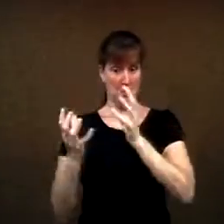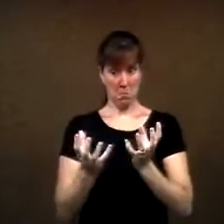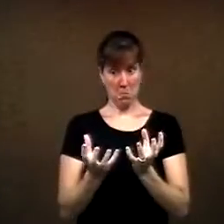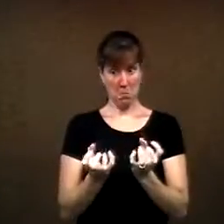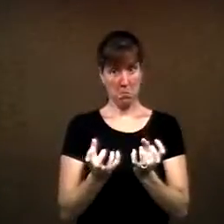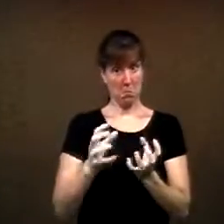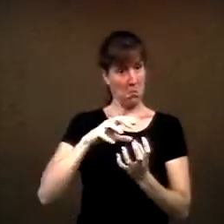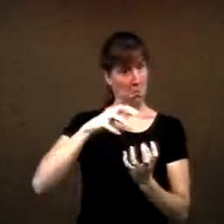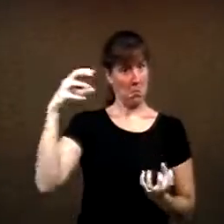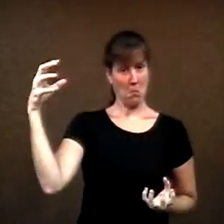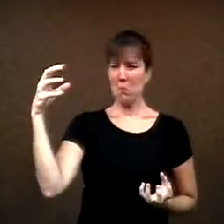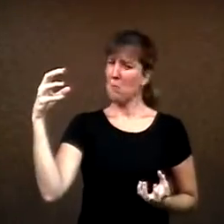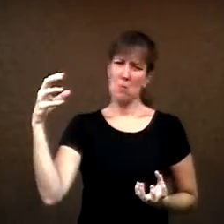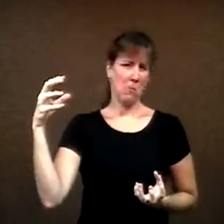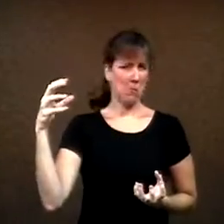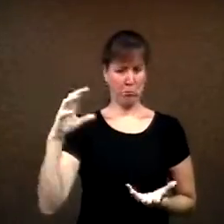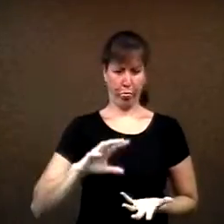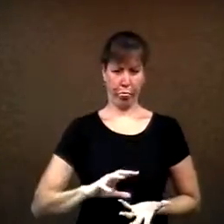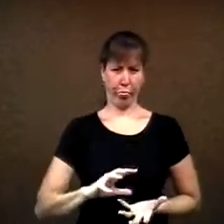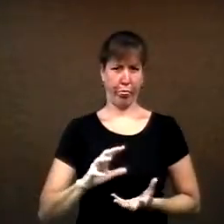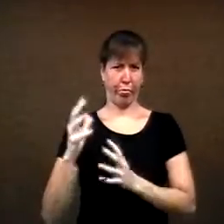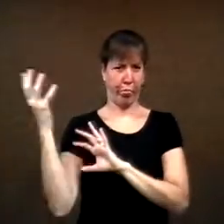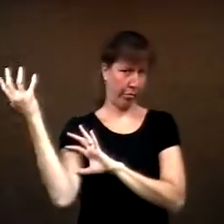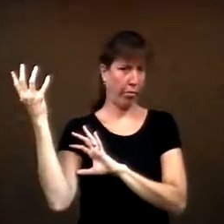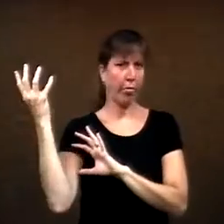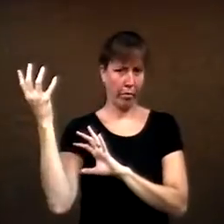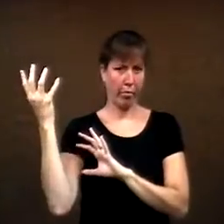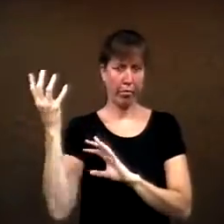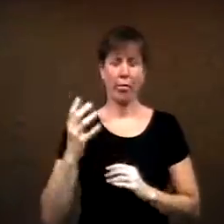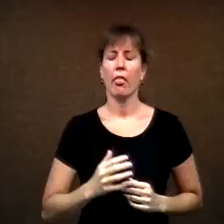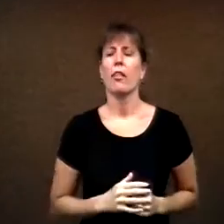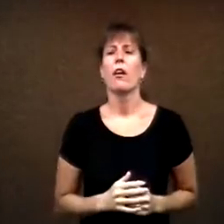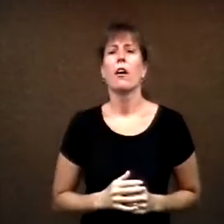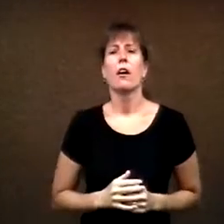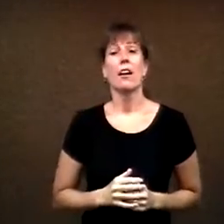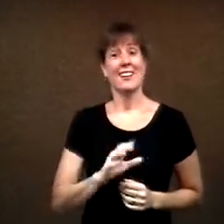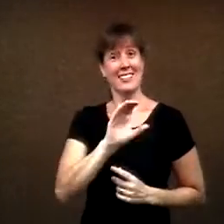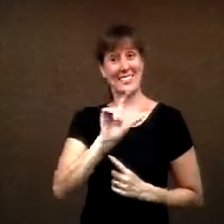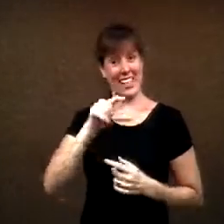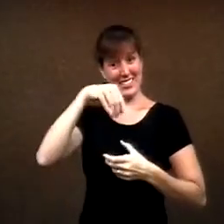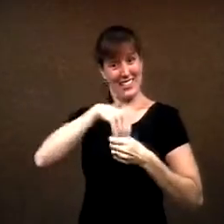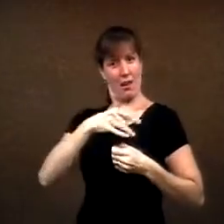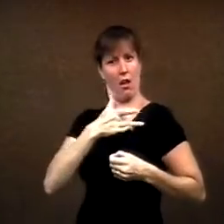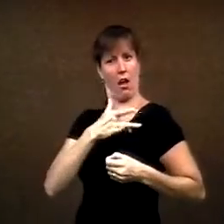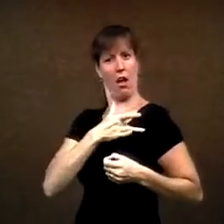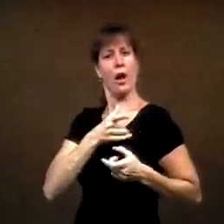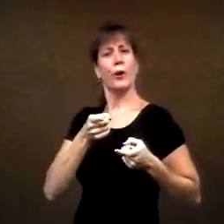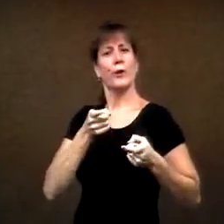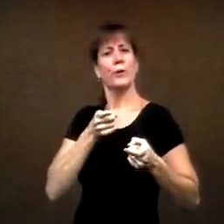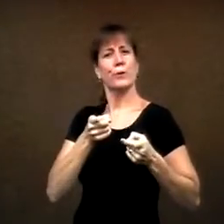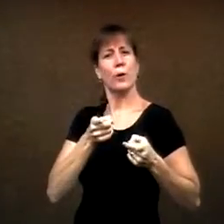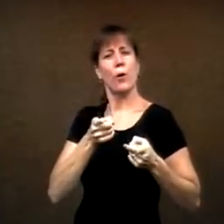and we'd end up with a big mess. ... The cells in the heart are controlled by the cardiac, conduction